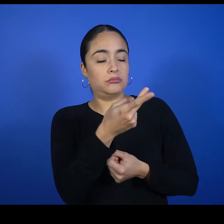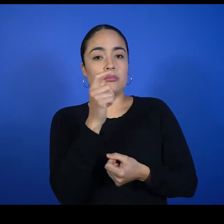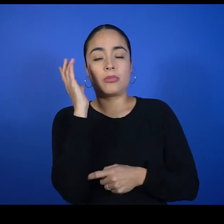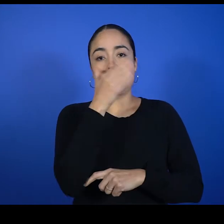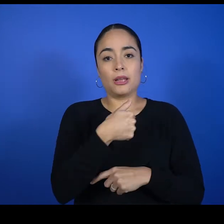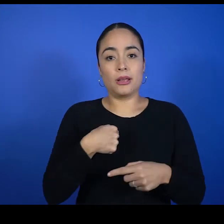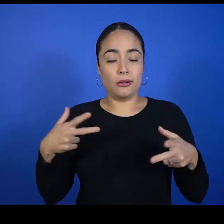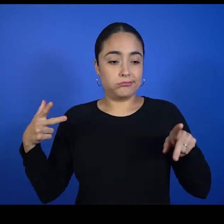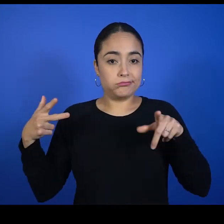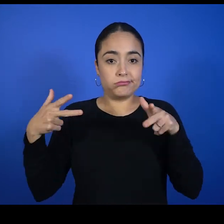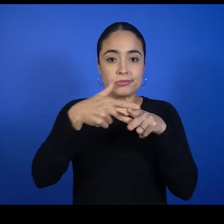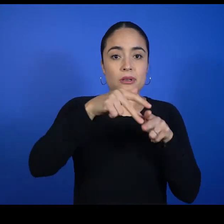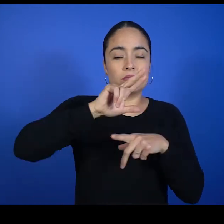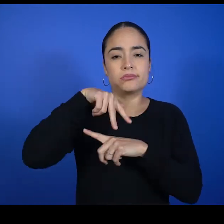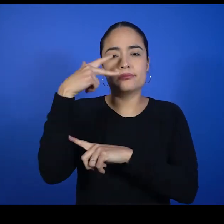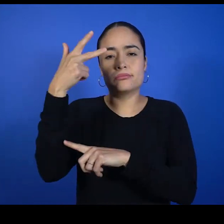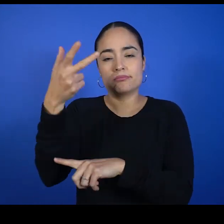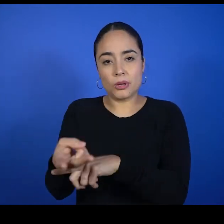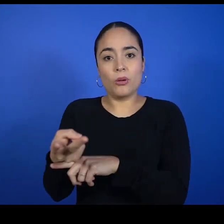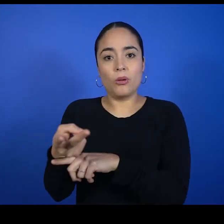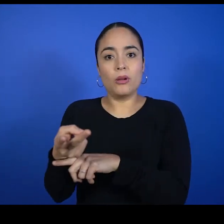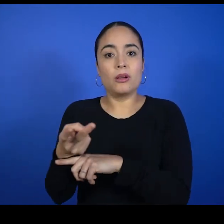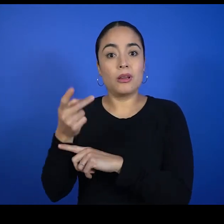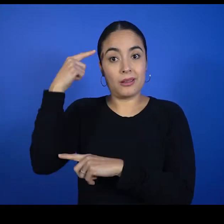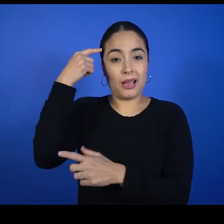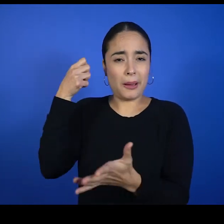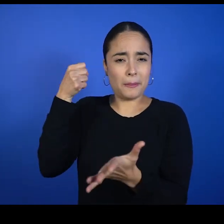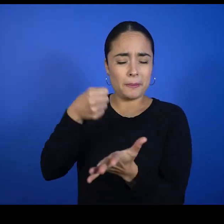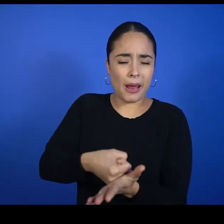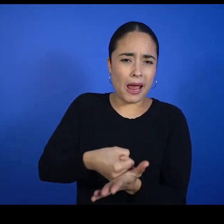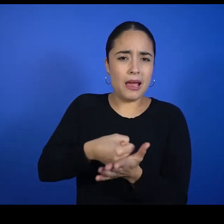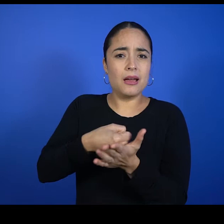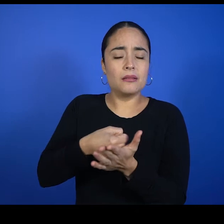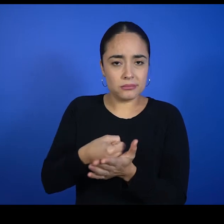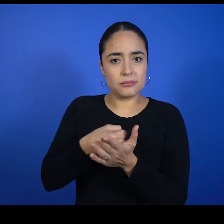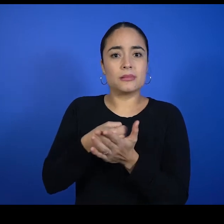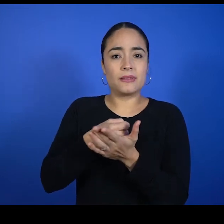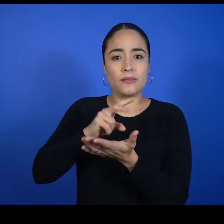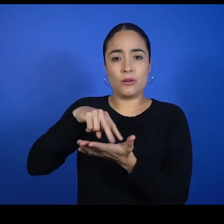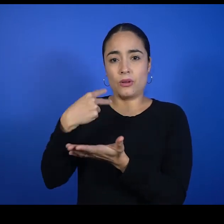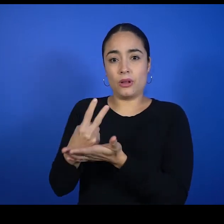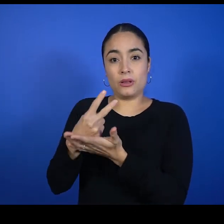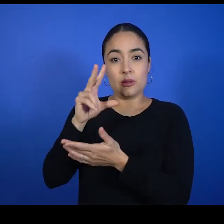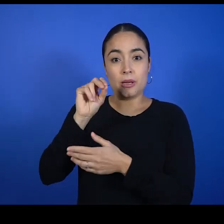I was hit by the car and travelled 30 metres and landed on my head. Didn't break any bone besides the ones in my head.